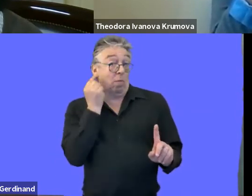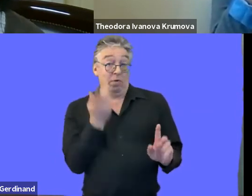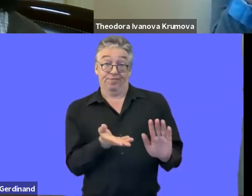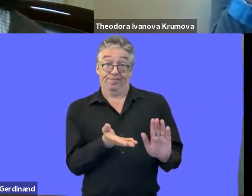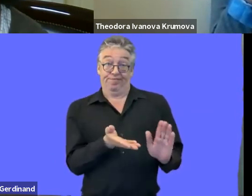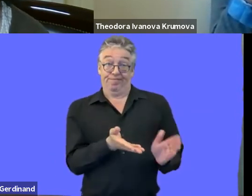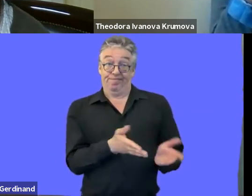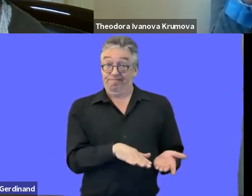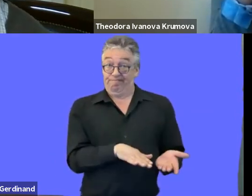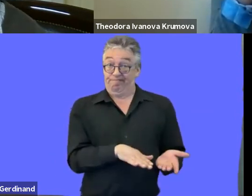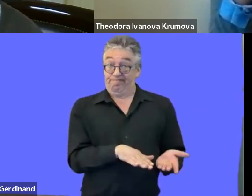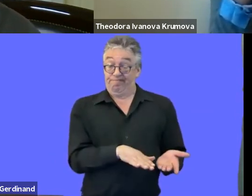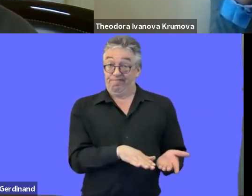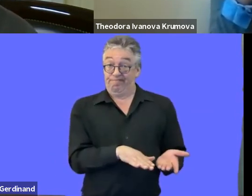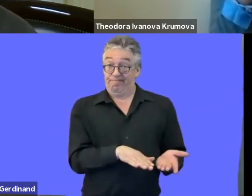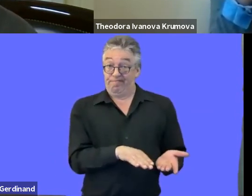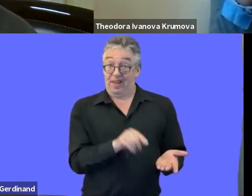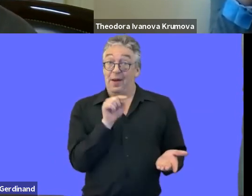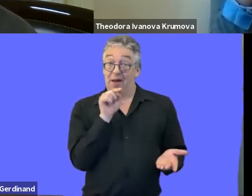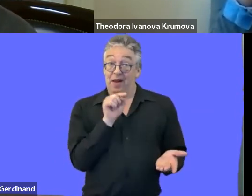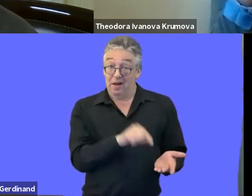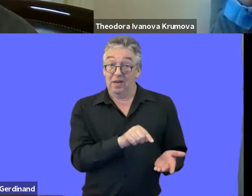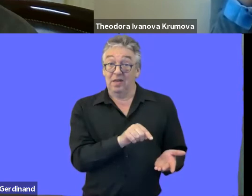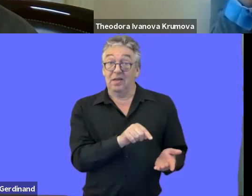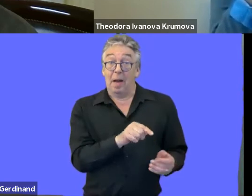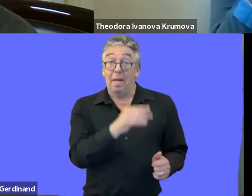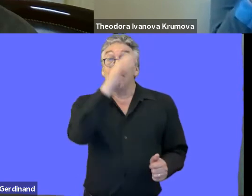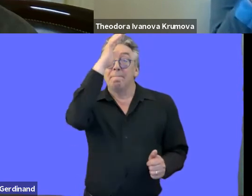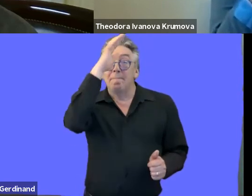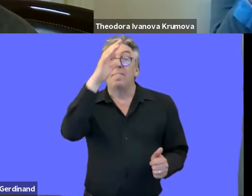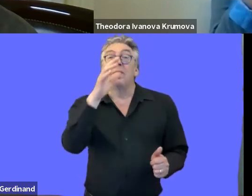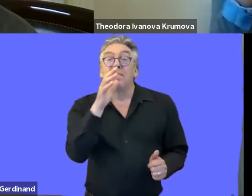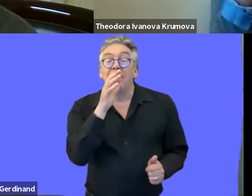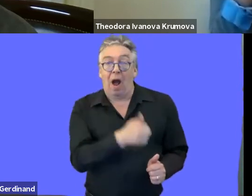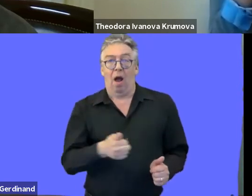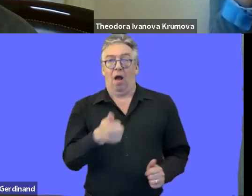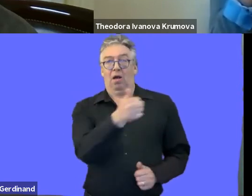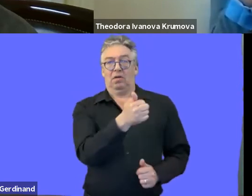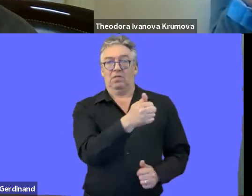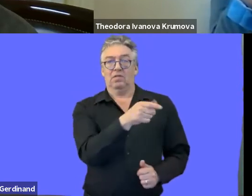The parents were considered having status and ground to bring the case.